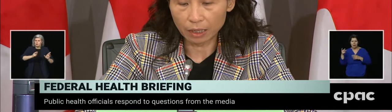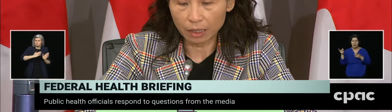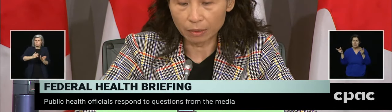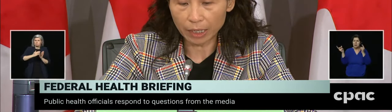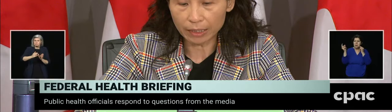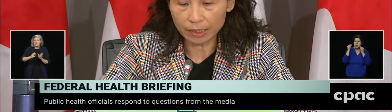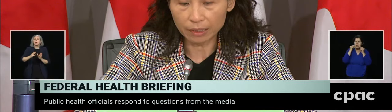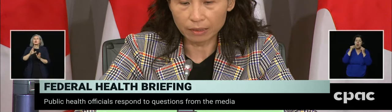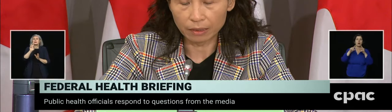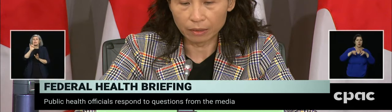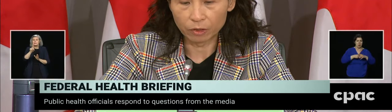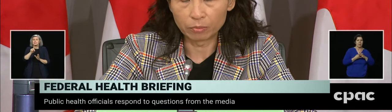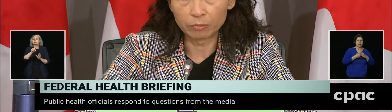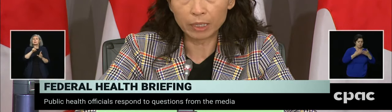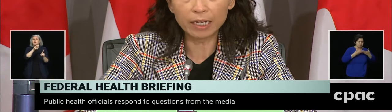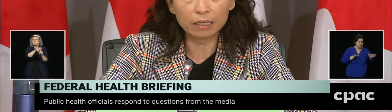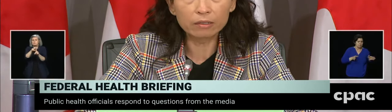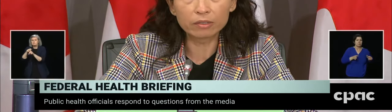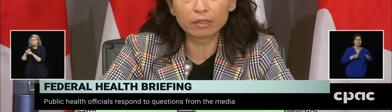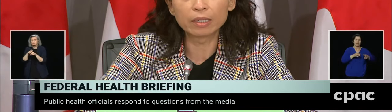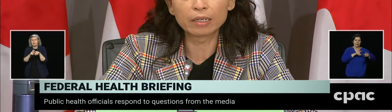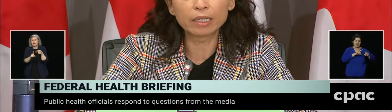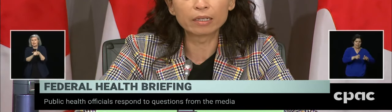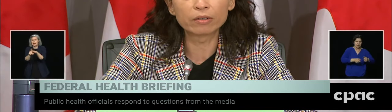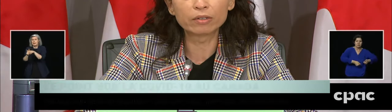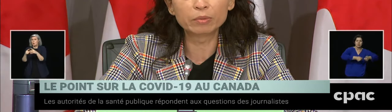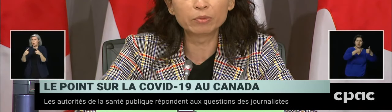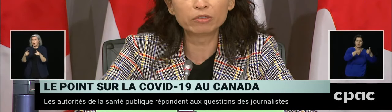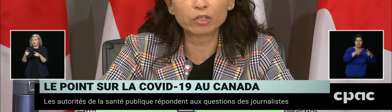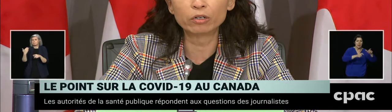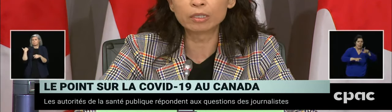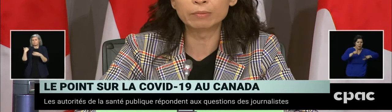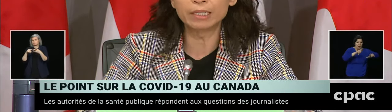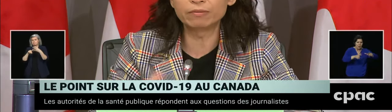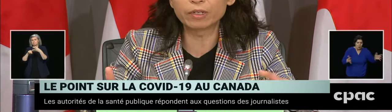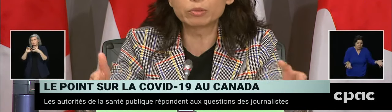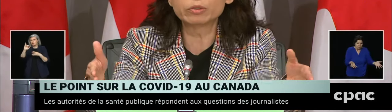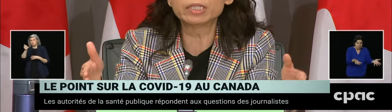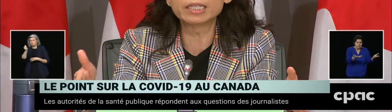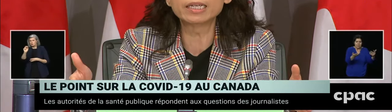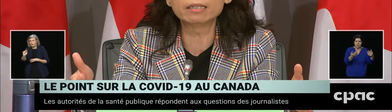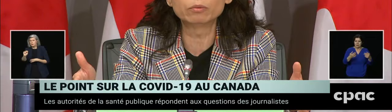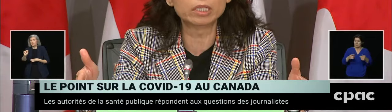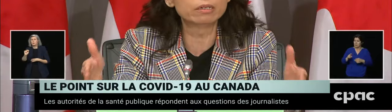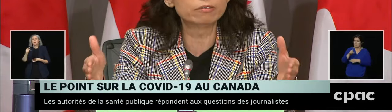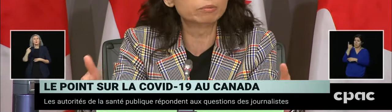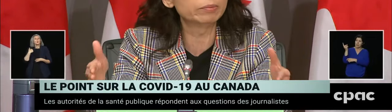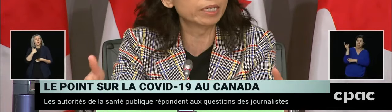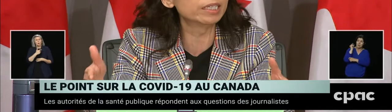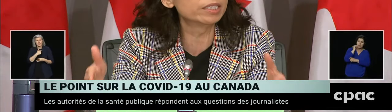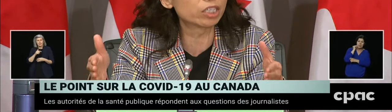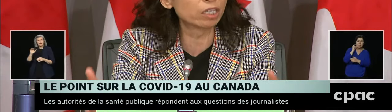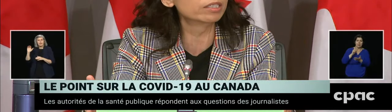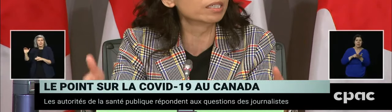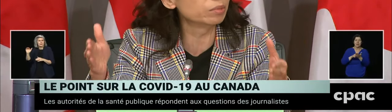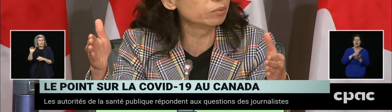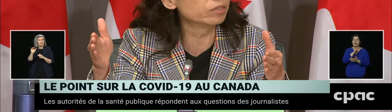CASES TOWARDS THE END OF JANUARY AND HAVE BEEN ASKING FOR